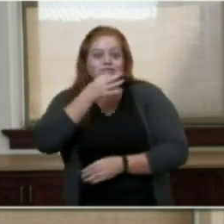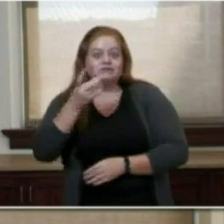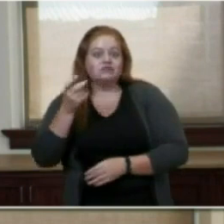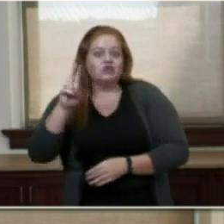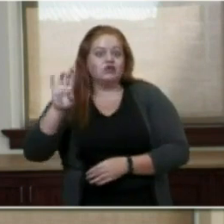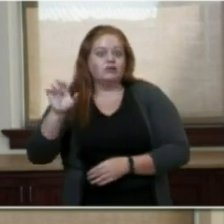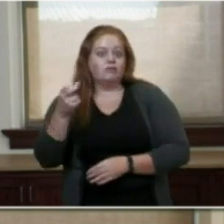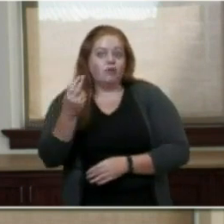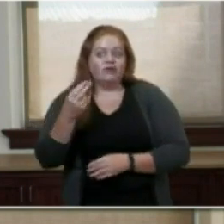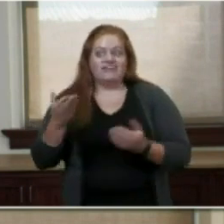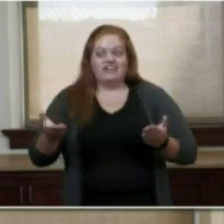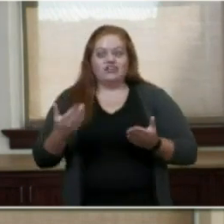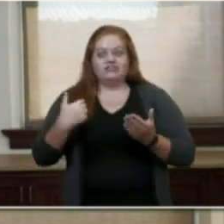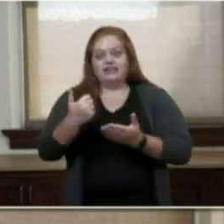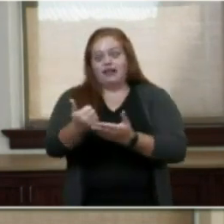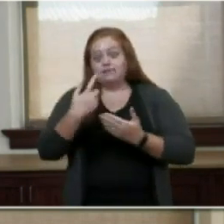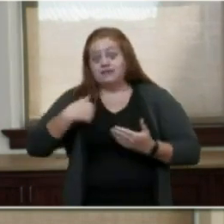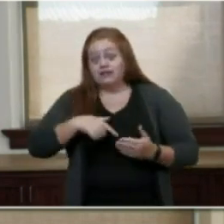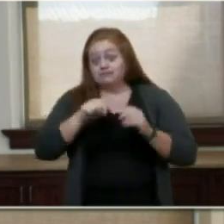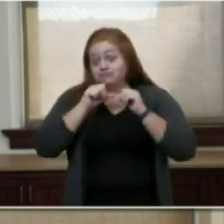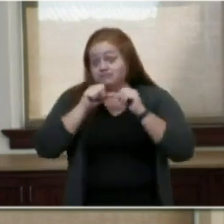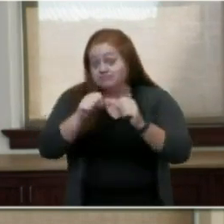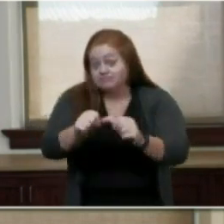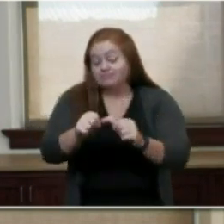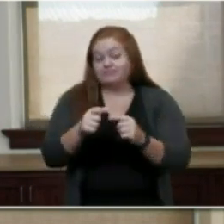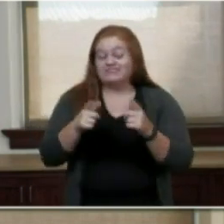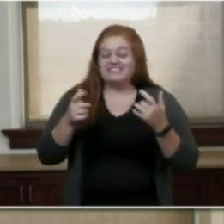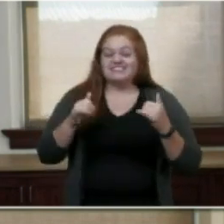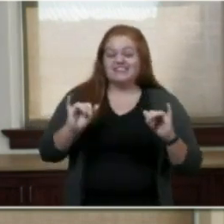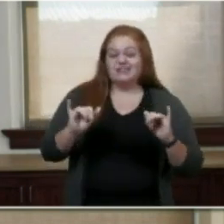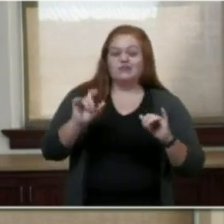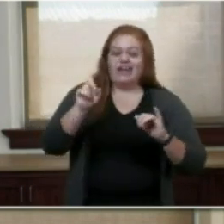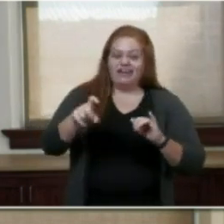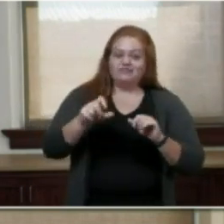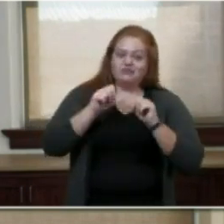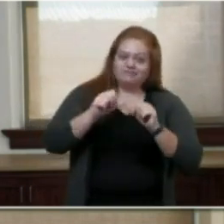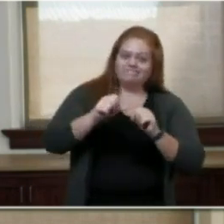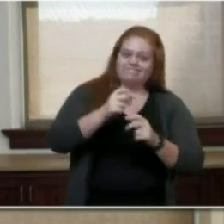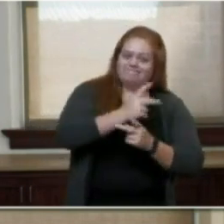held us in good stead. Uh but we still have some work to do to get these uh